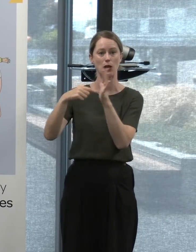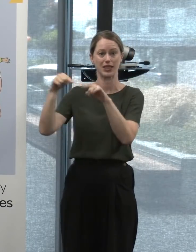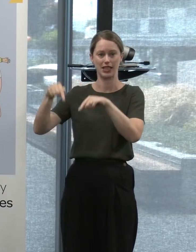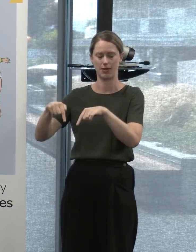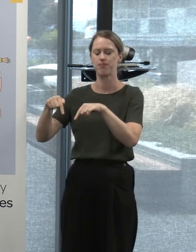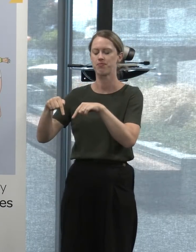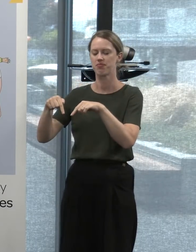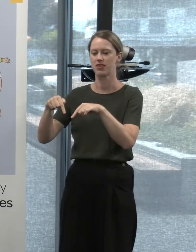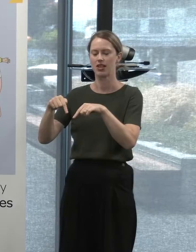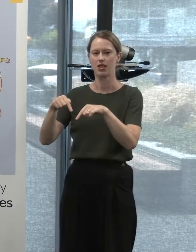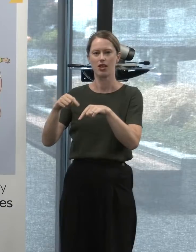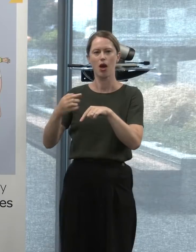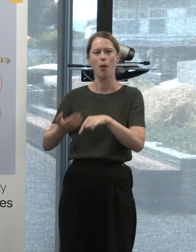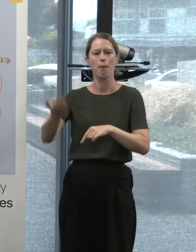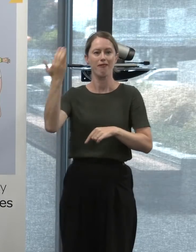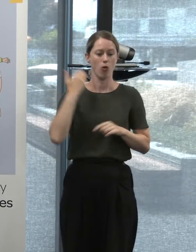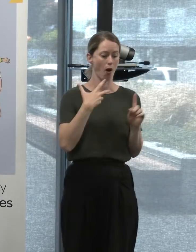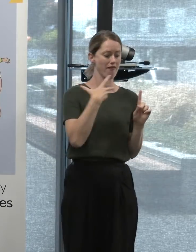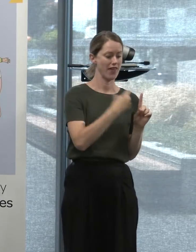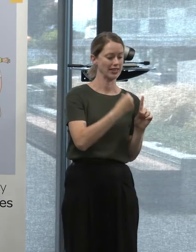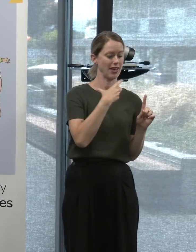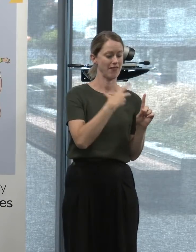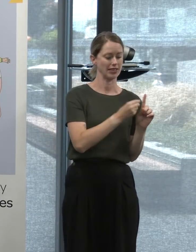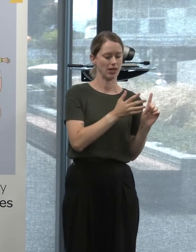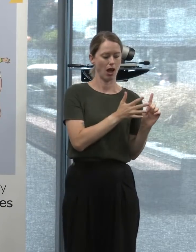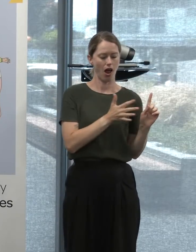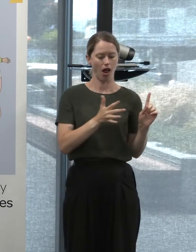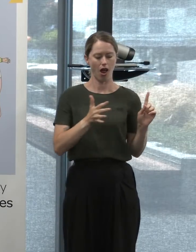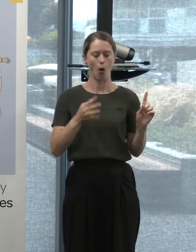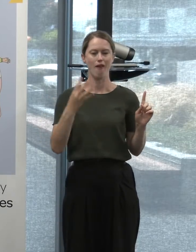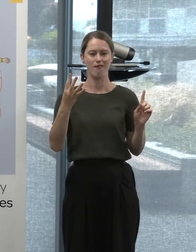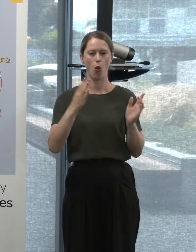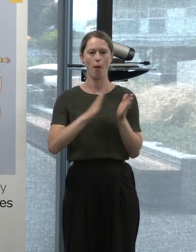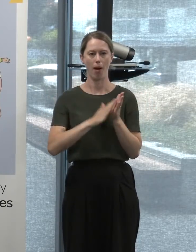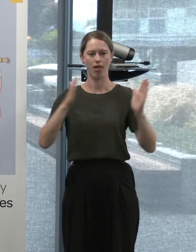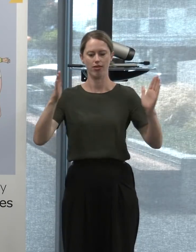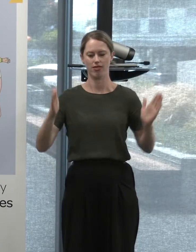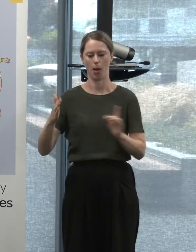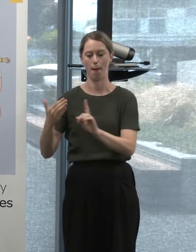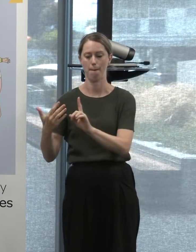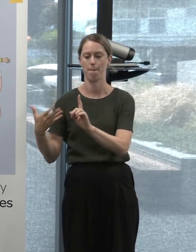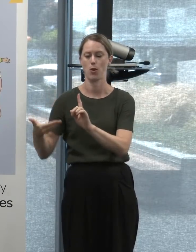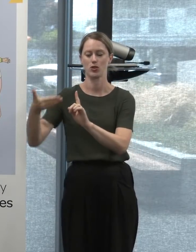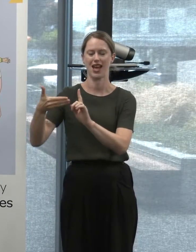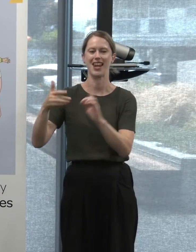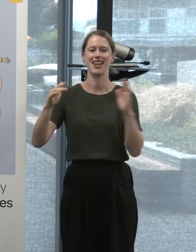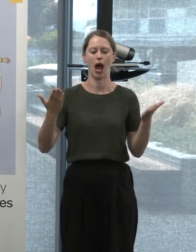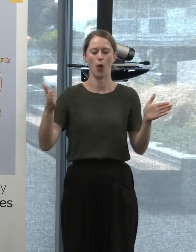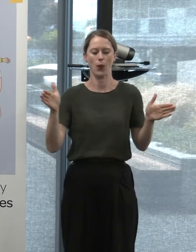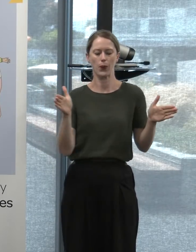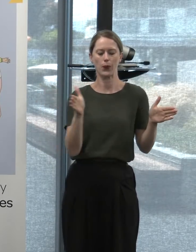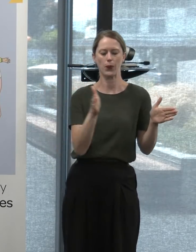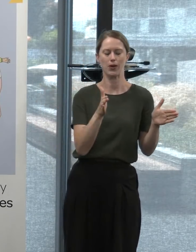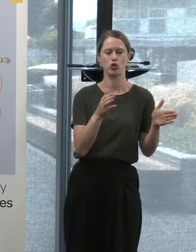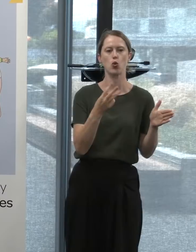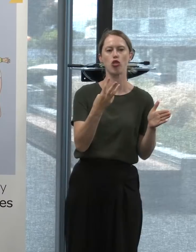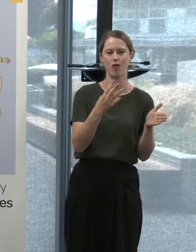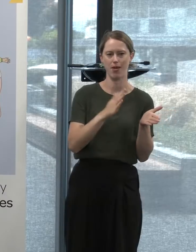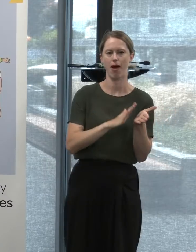Director-General and the COVID vaccine technical advisory group from which we have Dr Ian